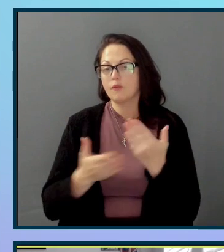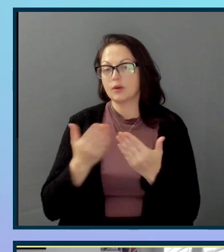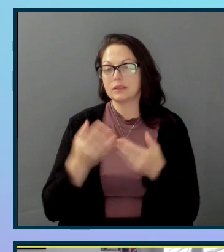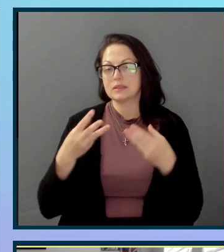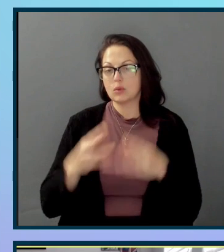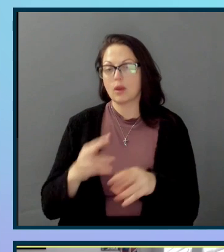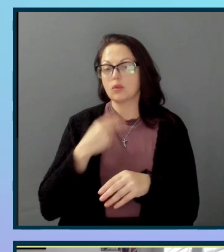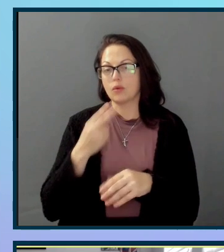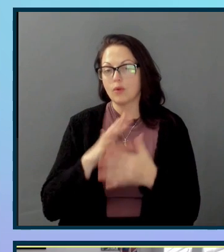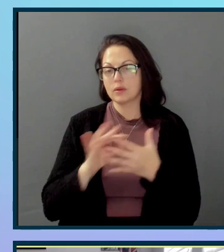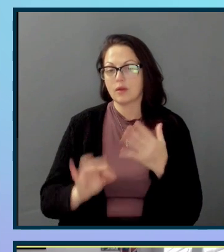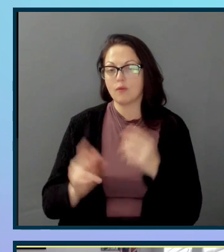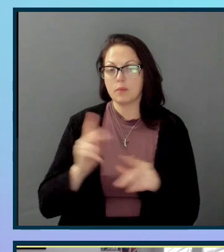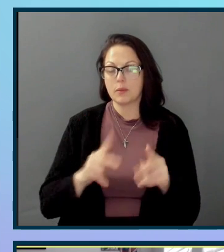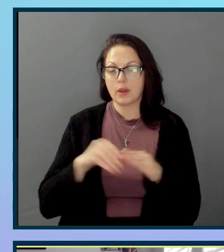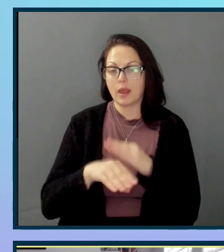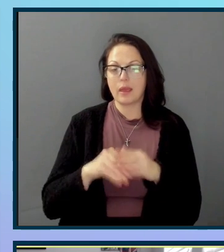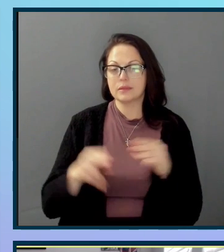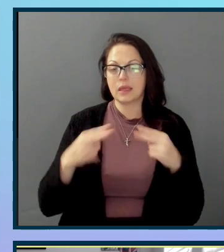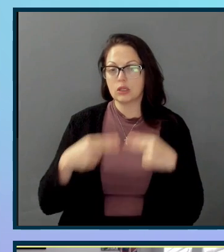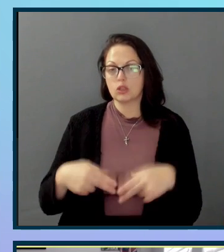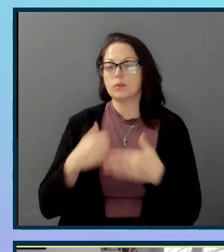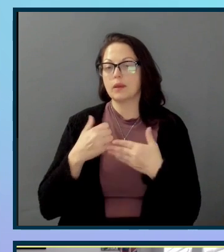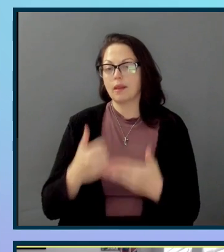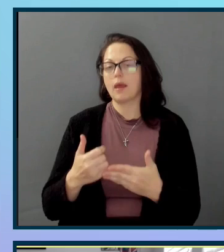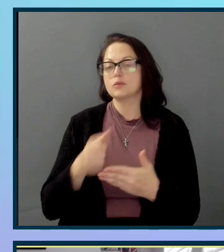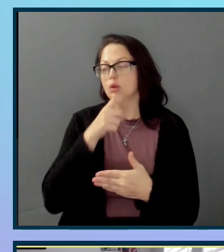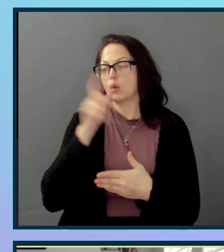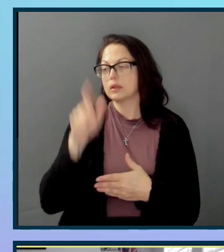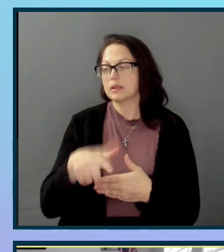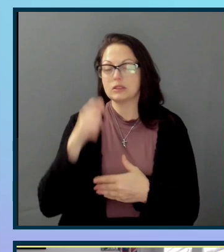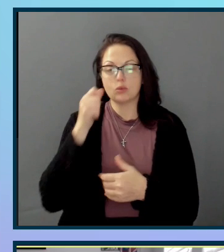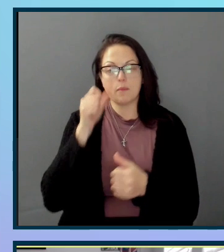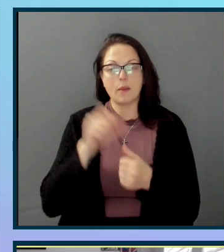for people to access human health so that they don't have to remember all of the options in that menu.